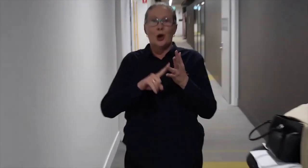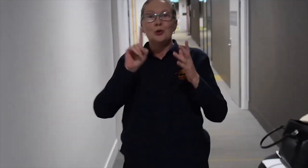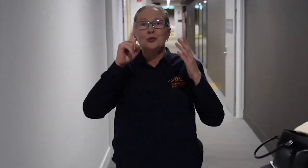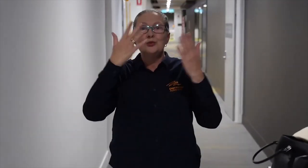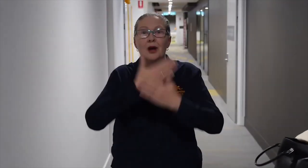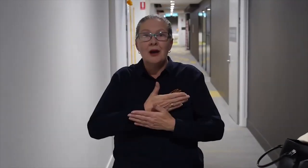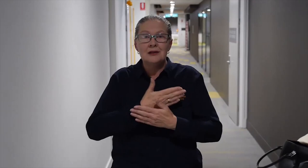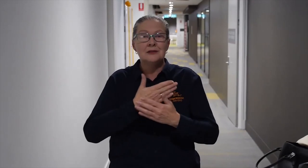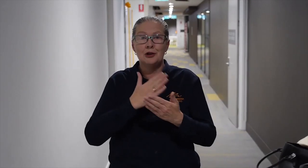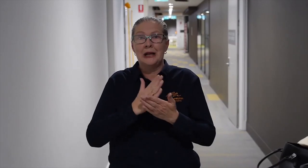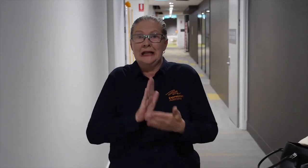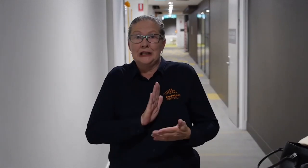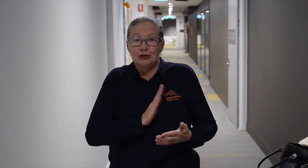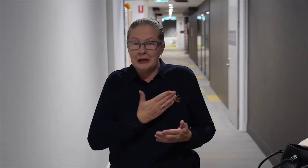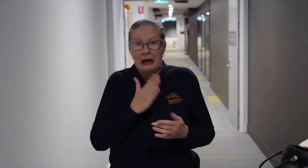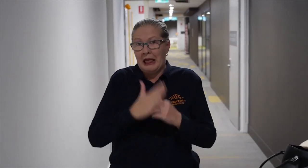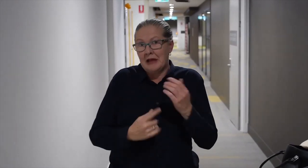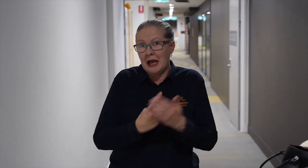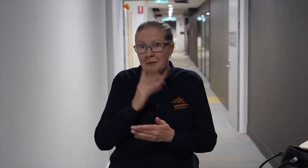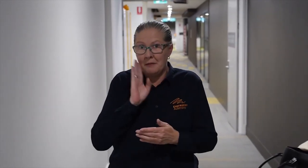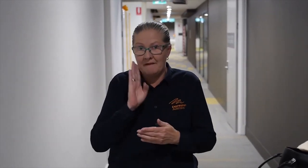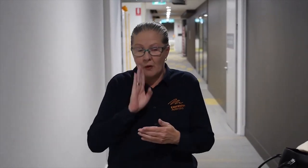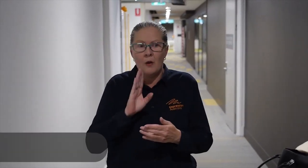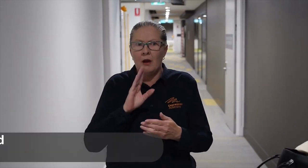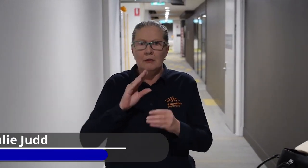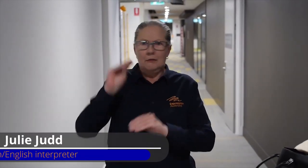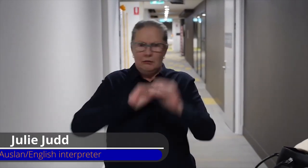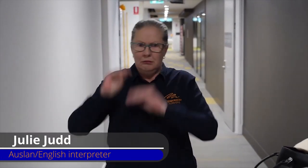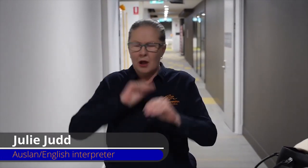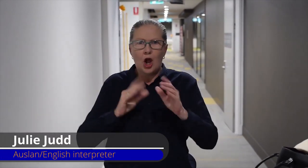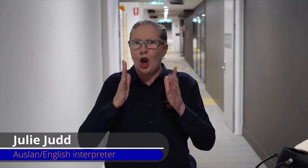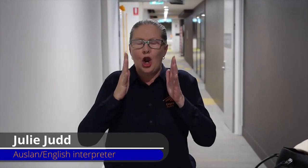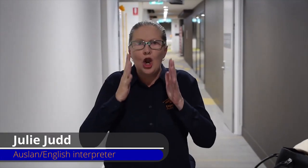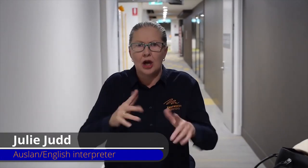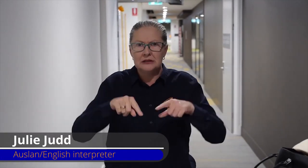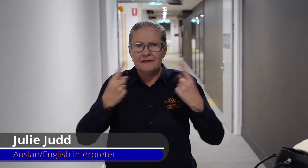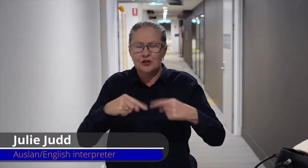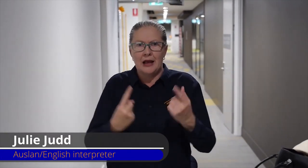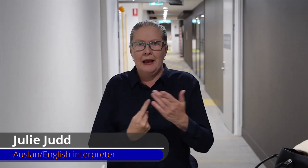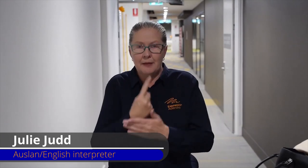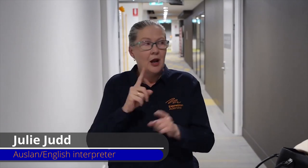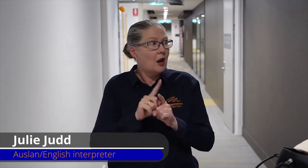So, tonight there was an interesting moment which we weren’t expecting. A lot of changes were happening quickly.